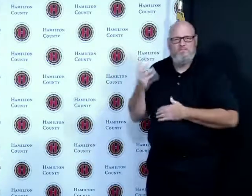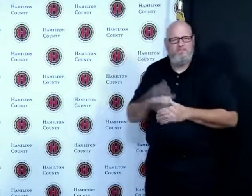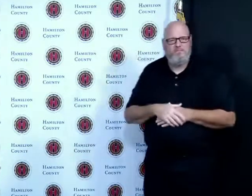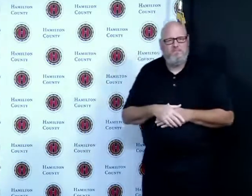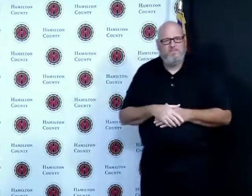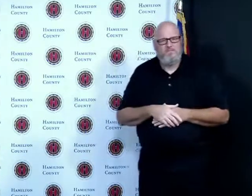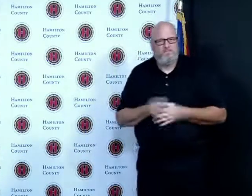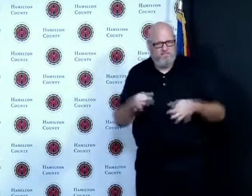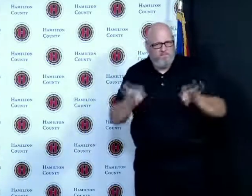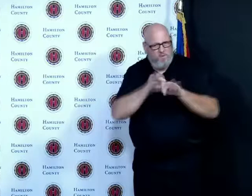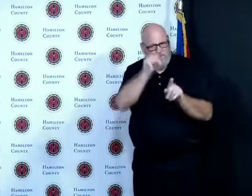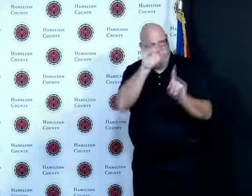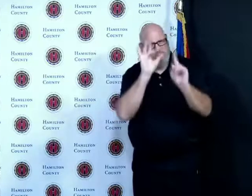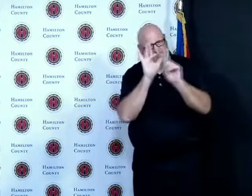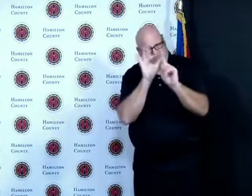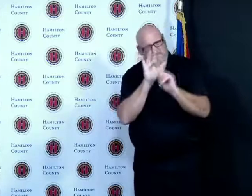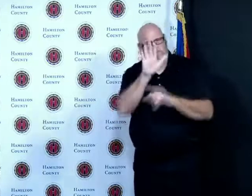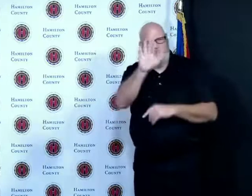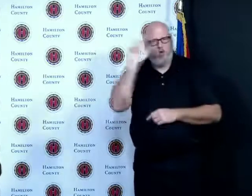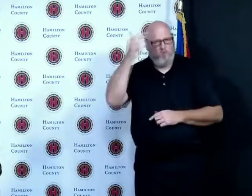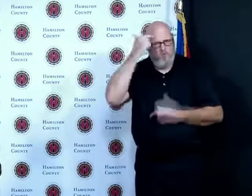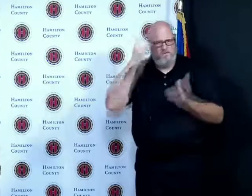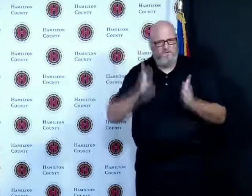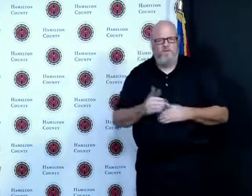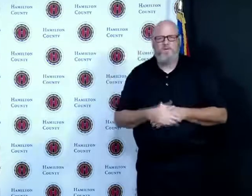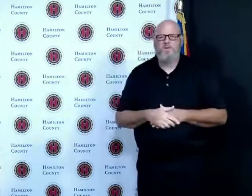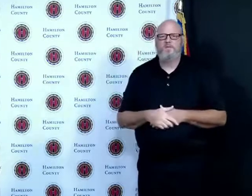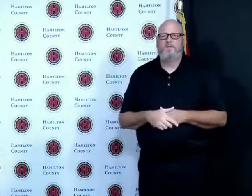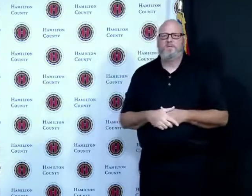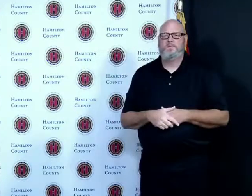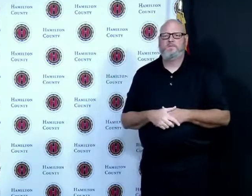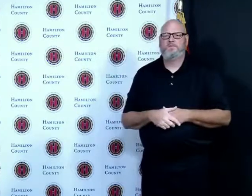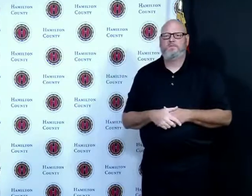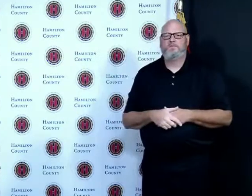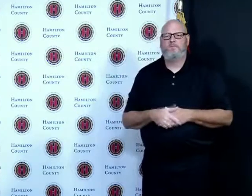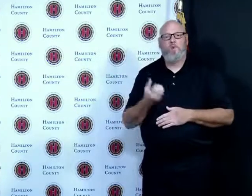but or reach out to your State Rep or your State Senator I mean that that is the